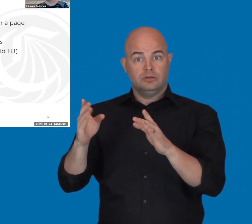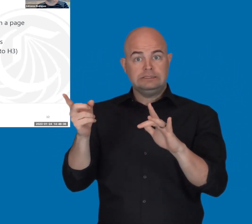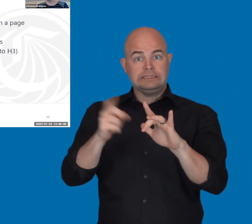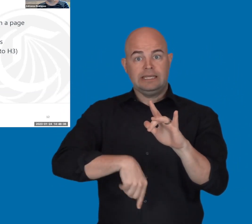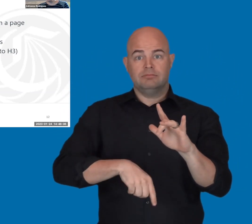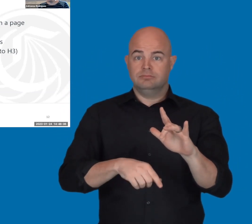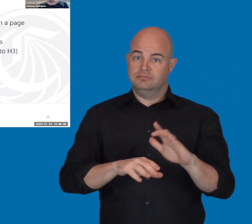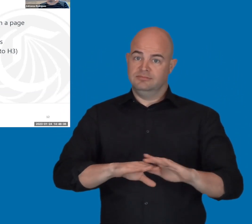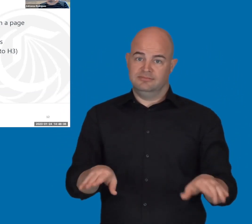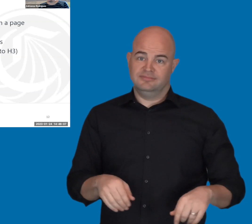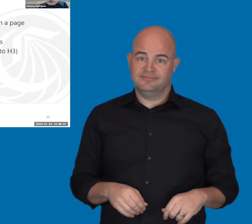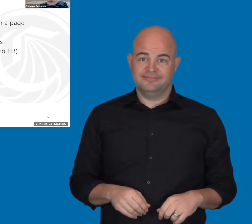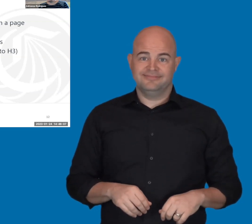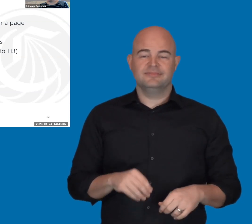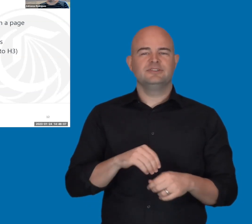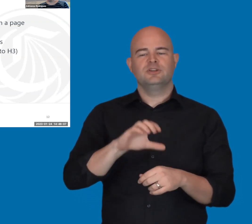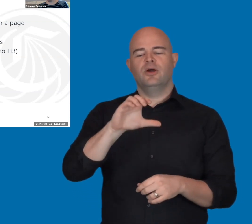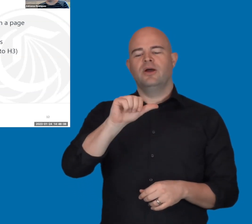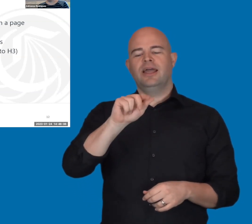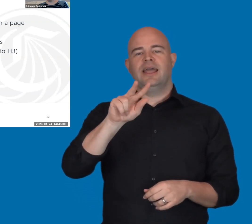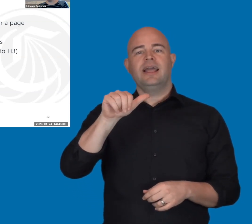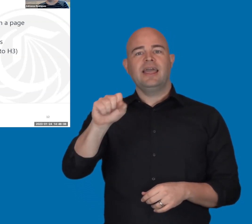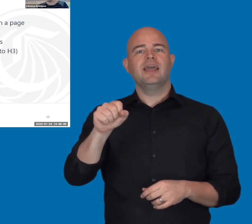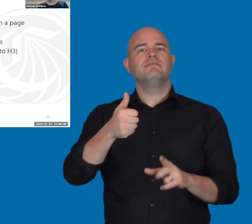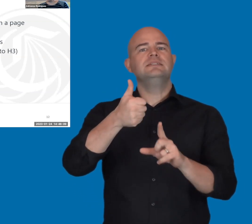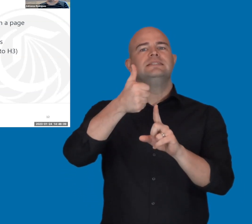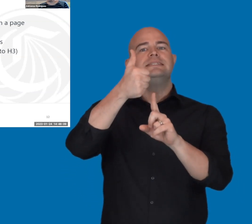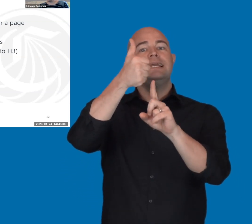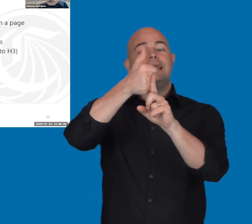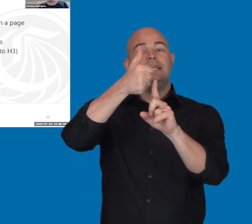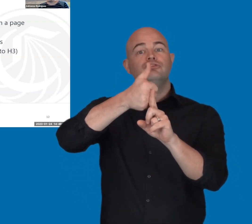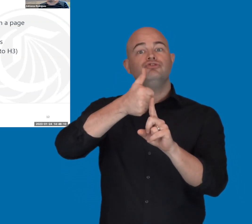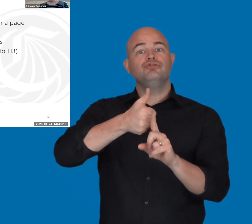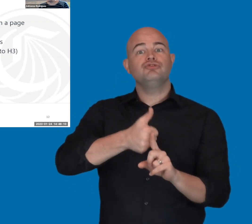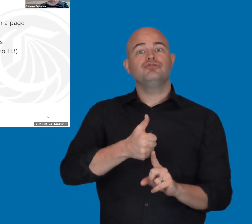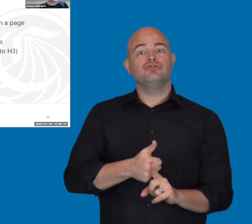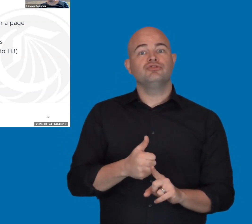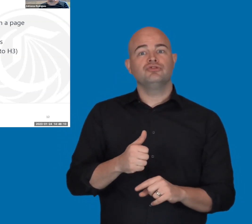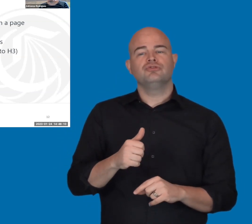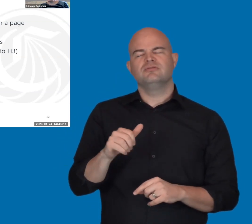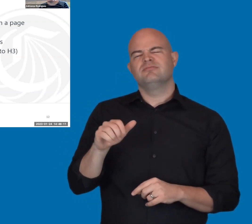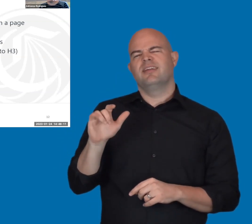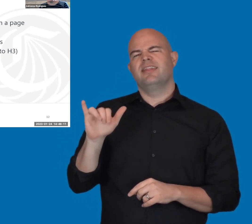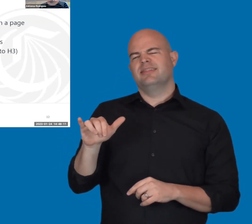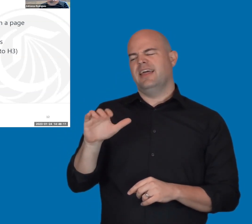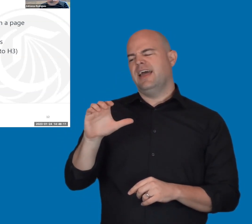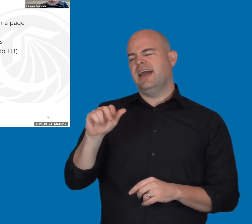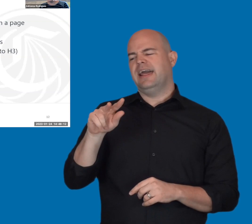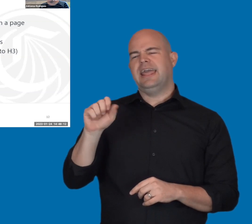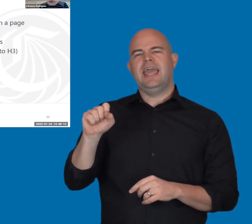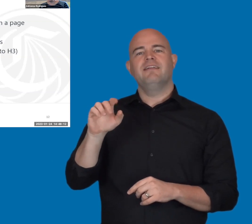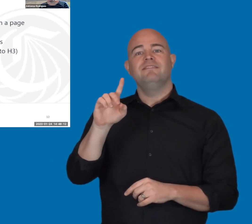So, in Canvas, H1 is actually Canvas' default for a page title.